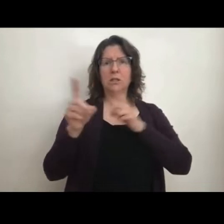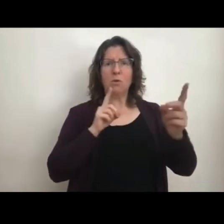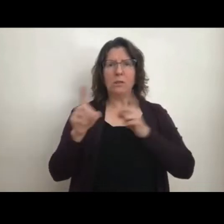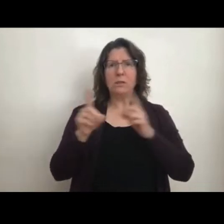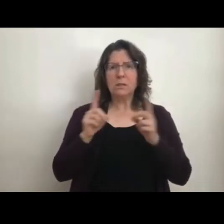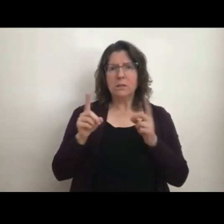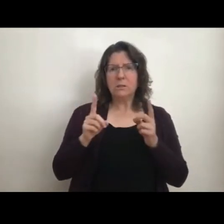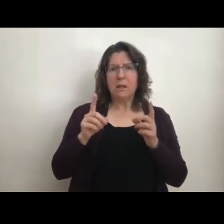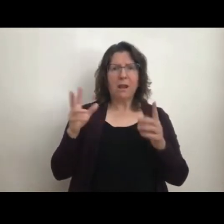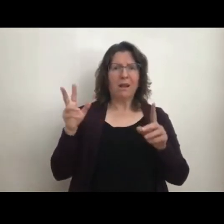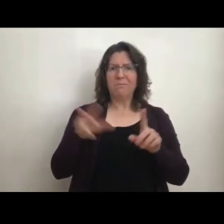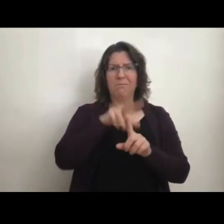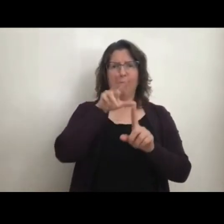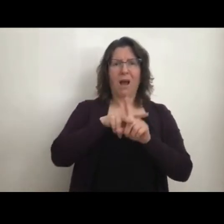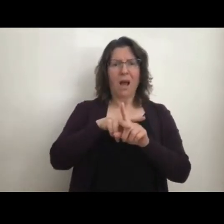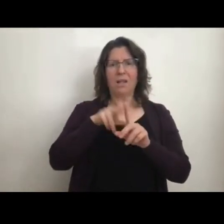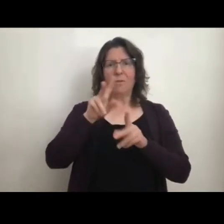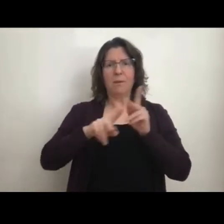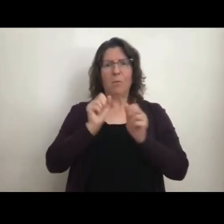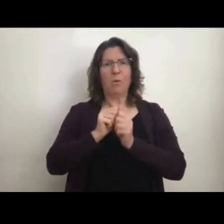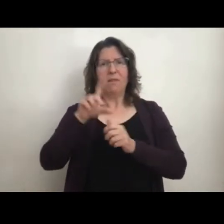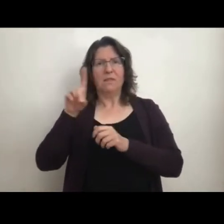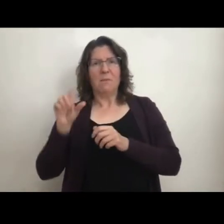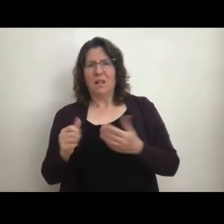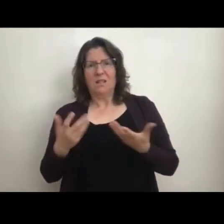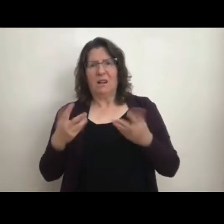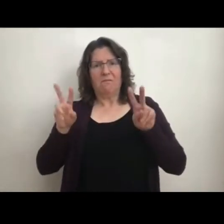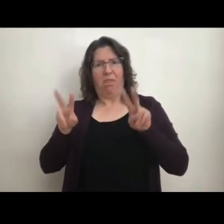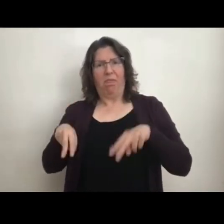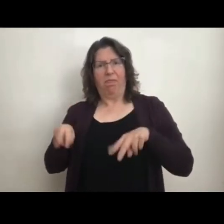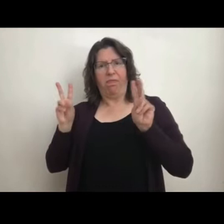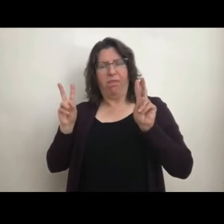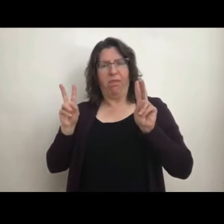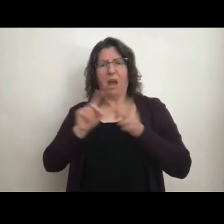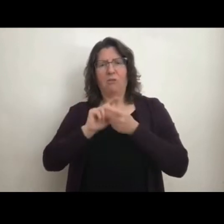around how the students were viewed through a disability deficit lens.